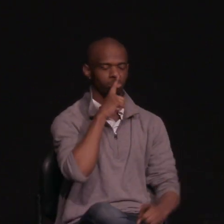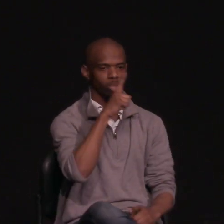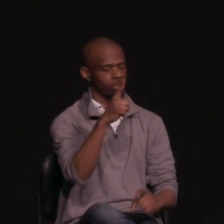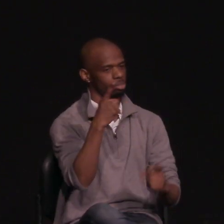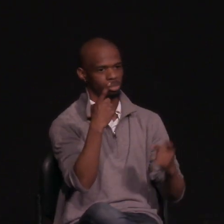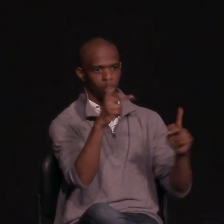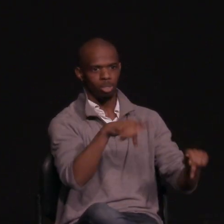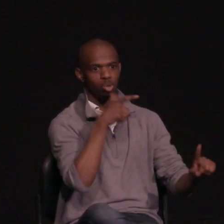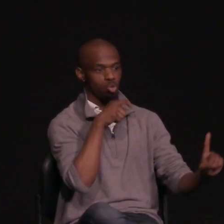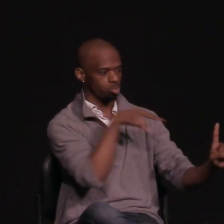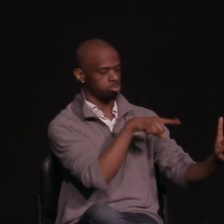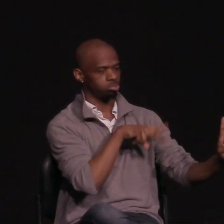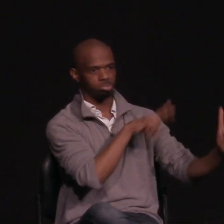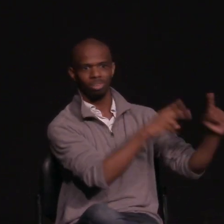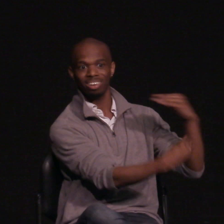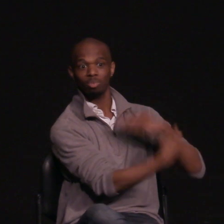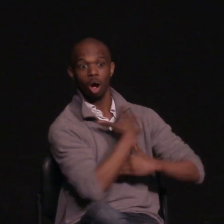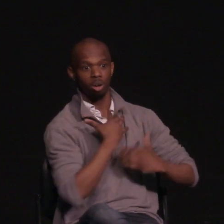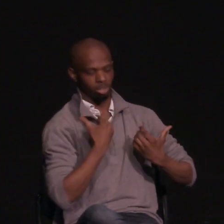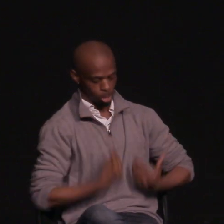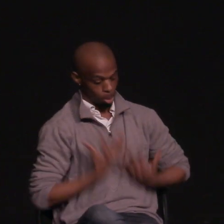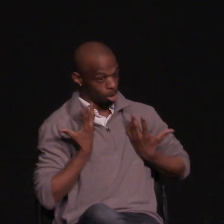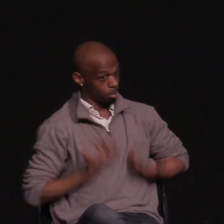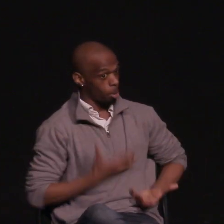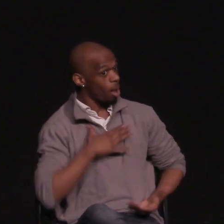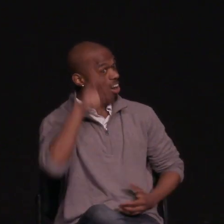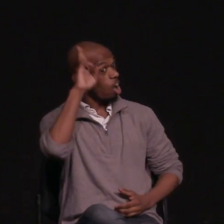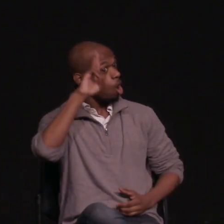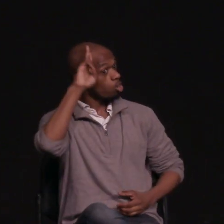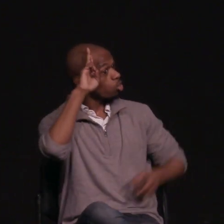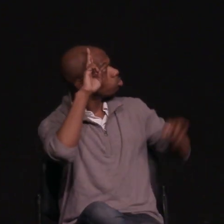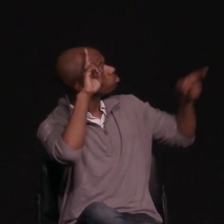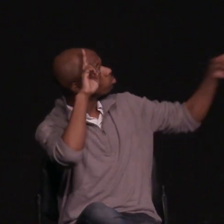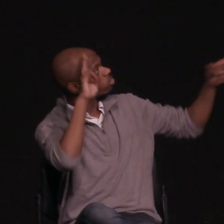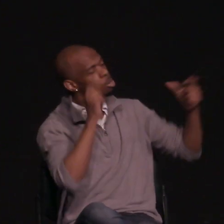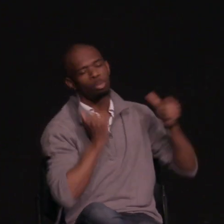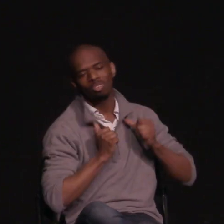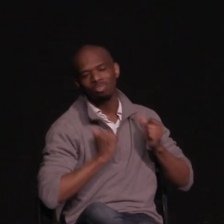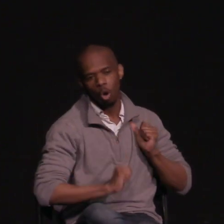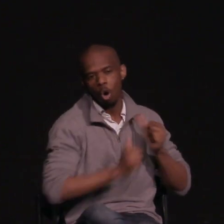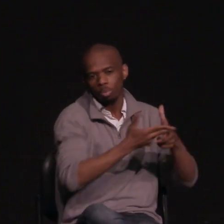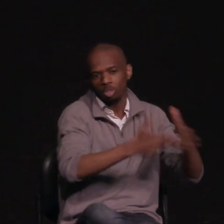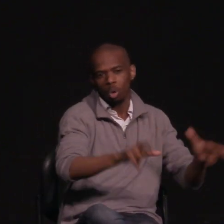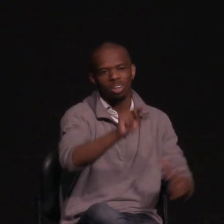here's a short clip of my uncle sitting in the Pocket, performing "A Nickel And A Nail," by his former label mate,